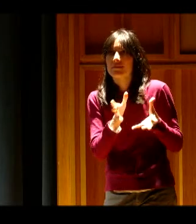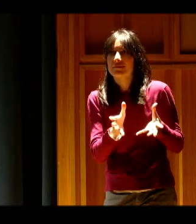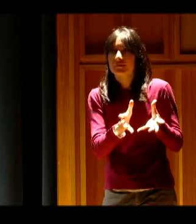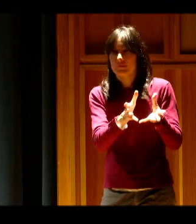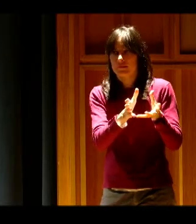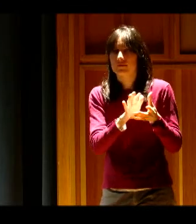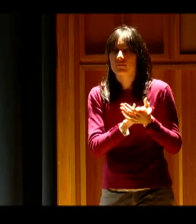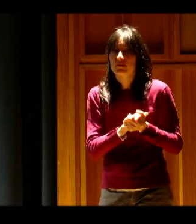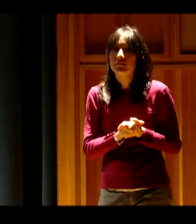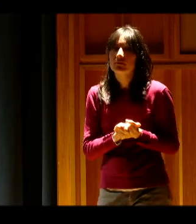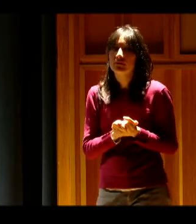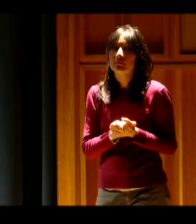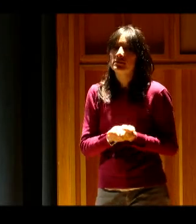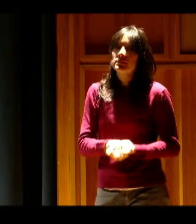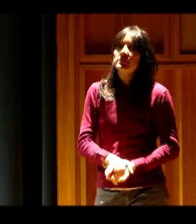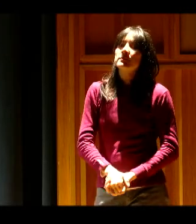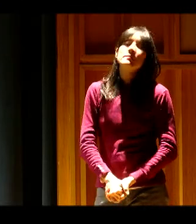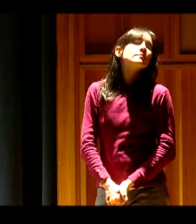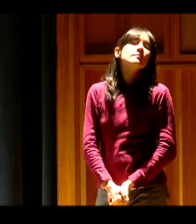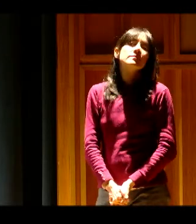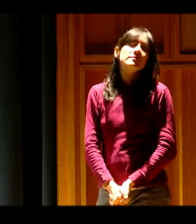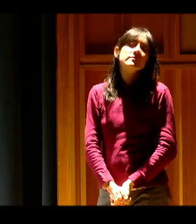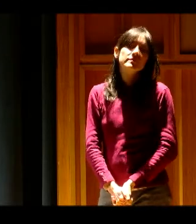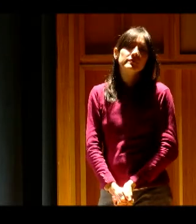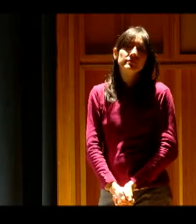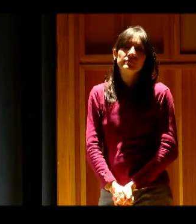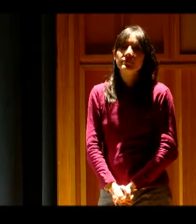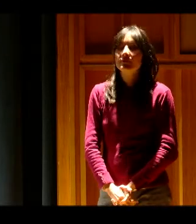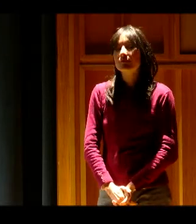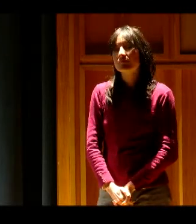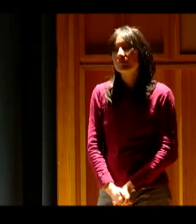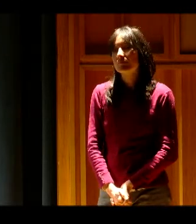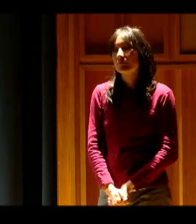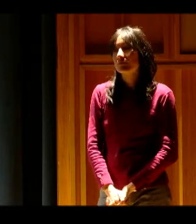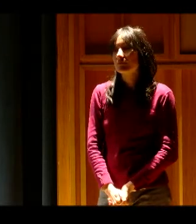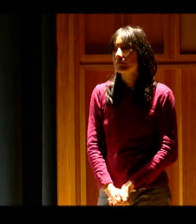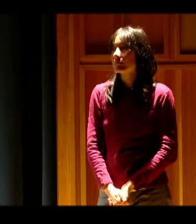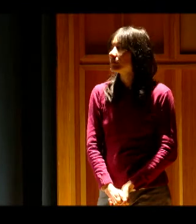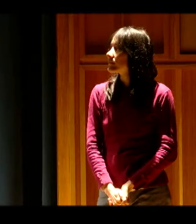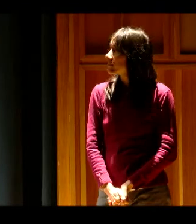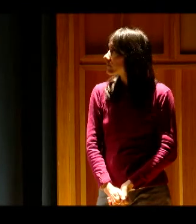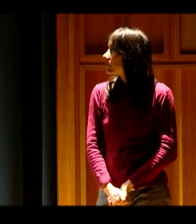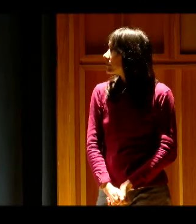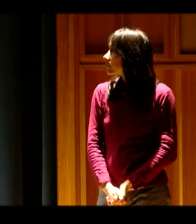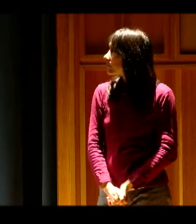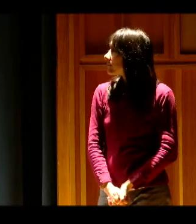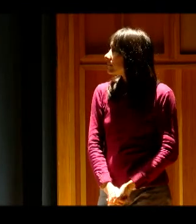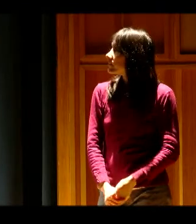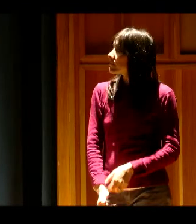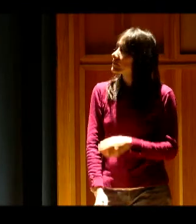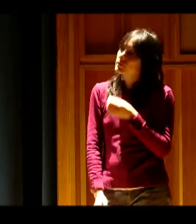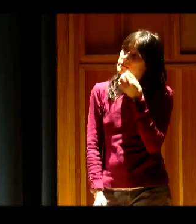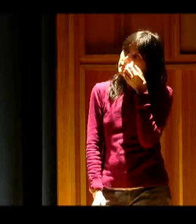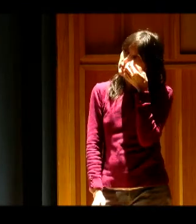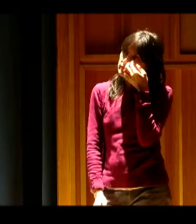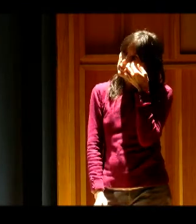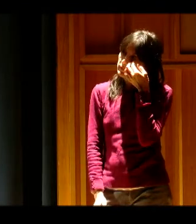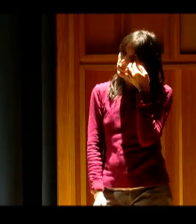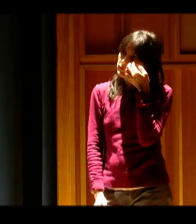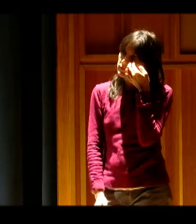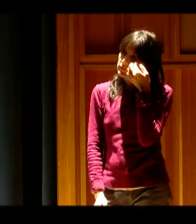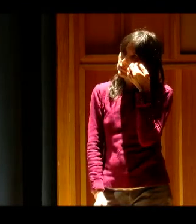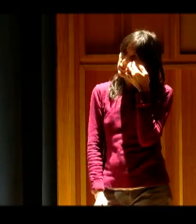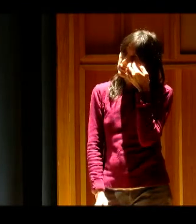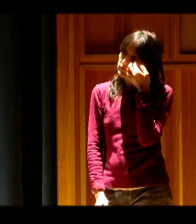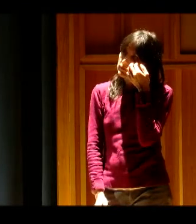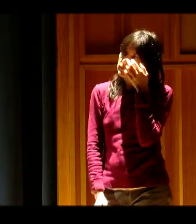That as led to this incredible and really exciting diversity around taking action.